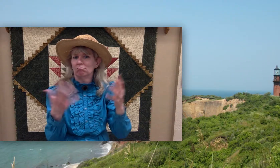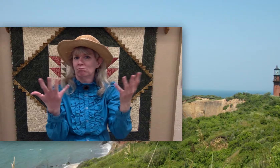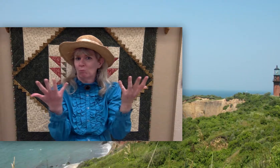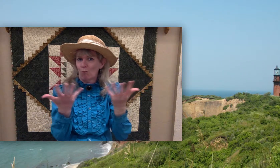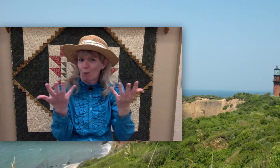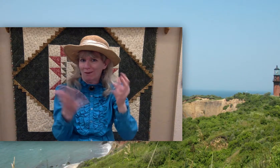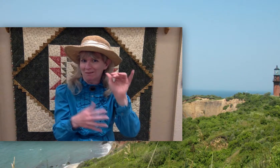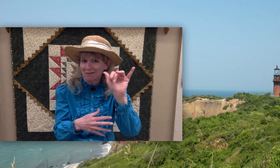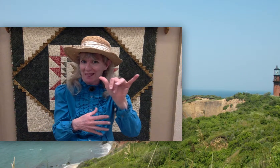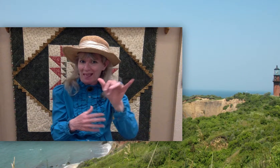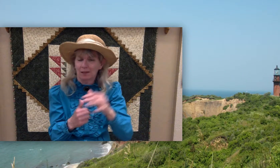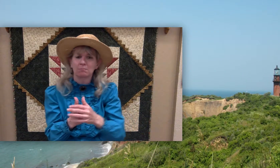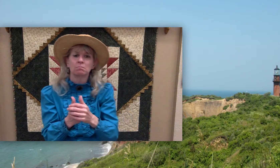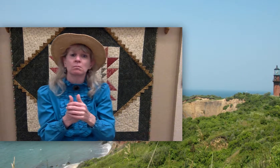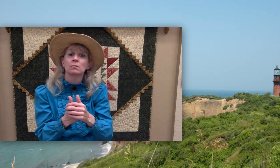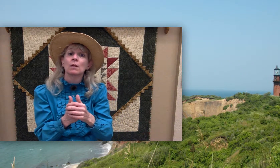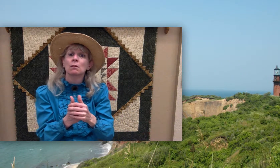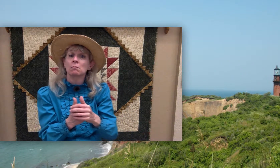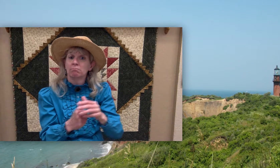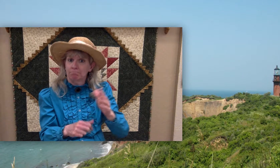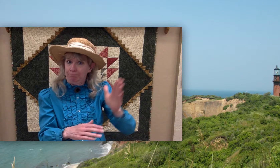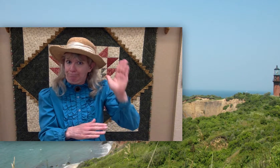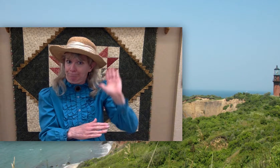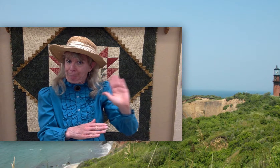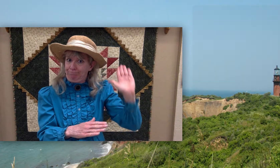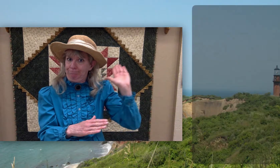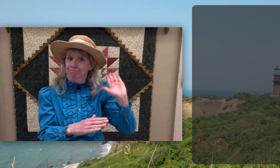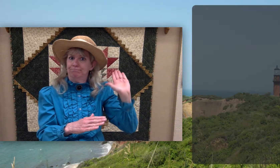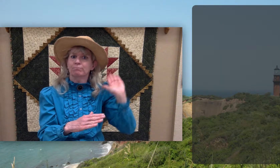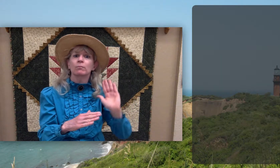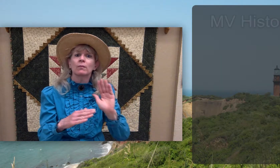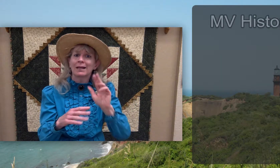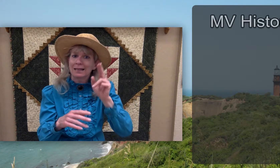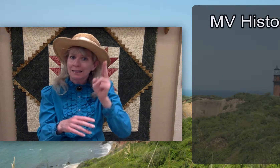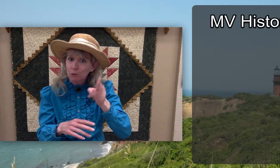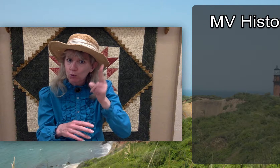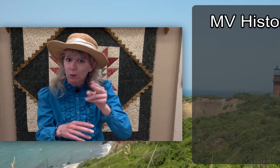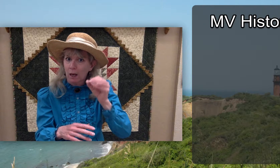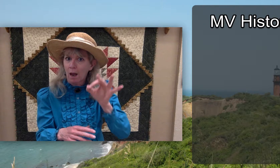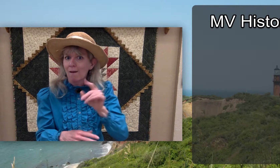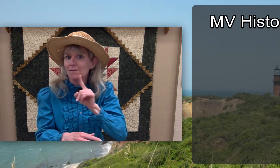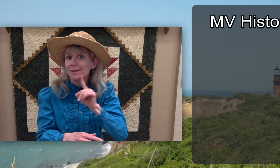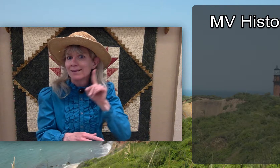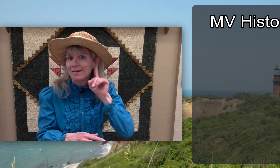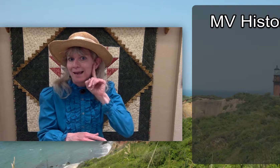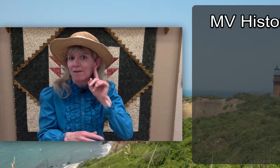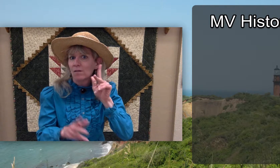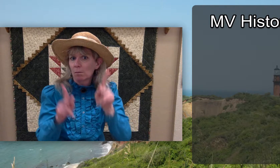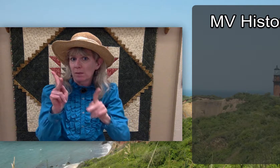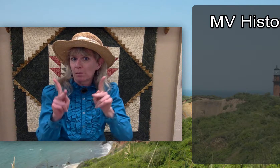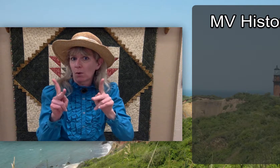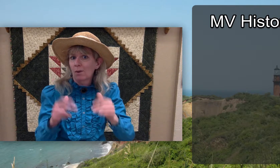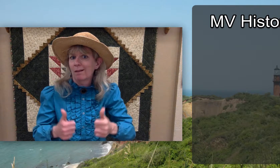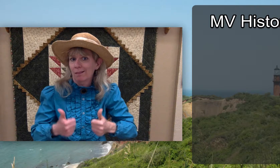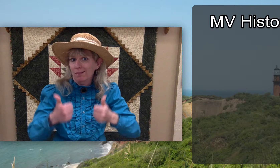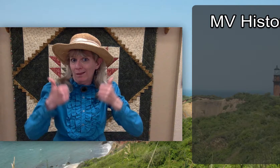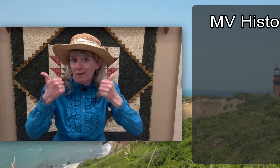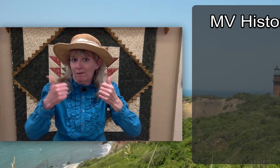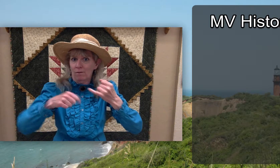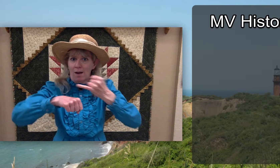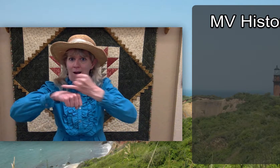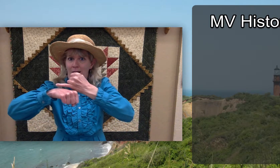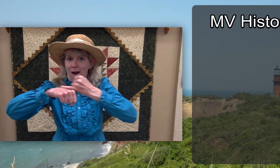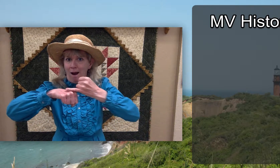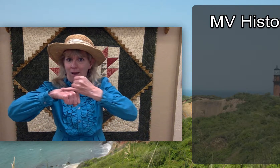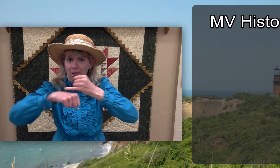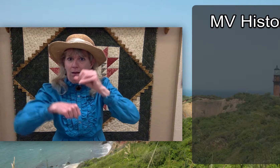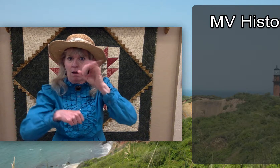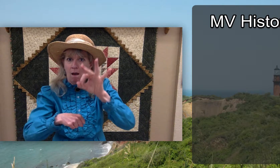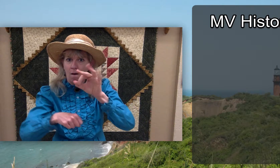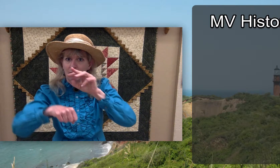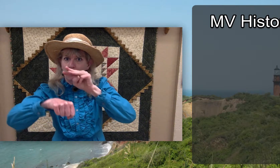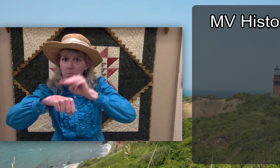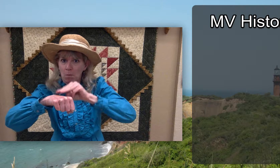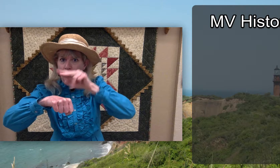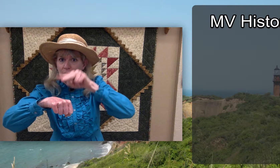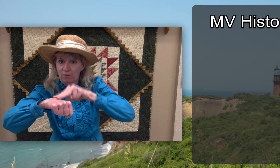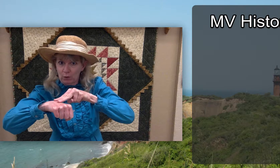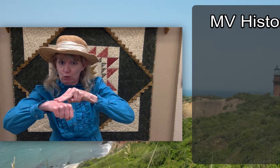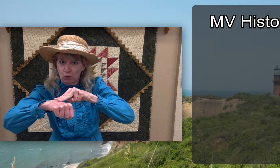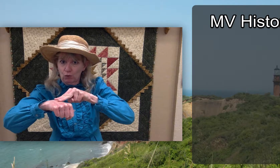The event is about the history of Deaf people who lived on the island of Martha's Vineyard